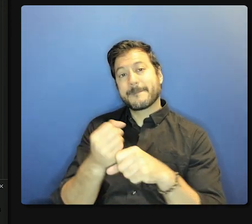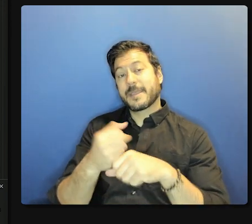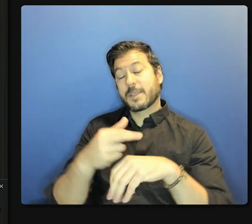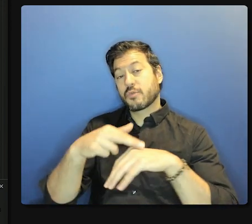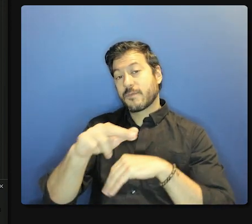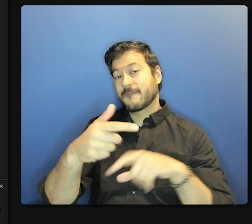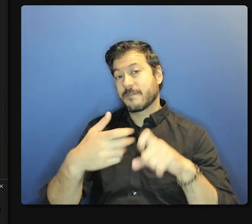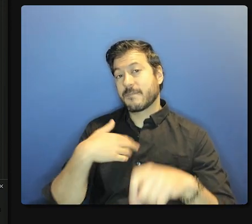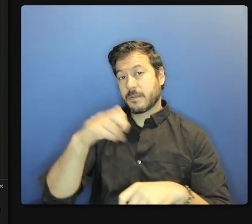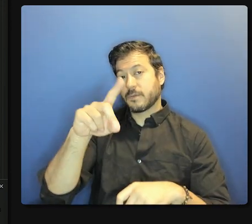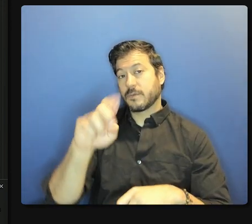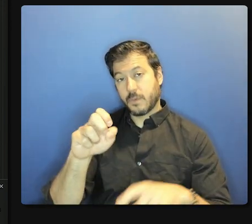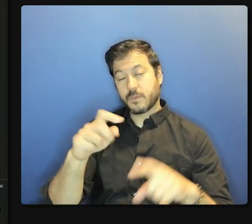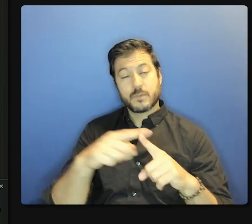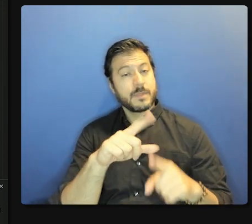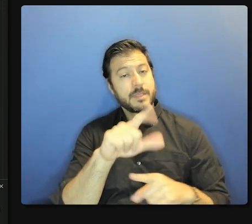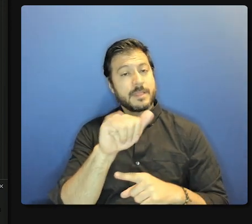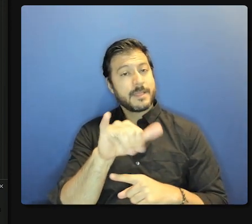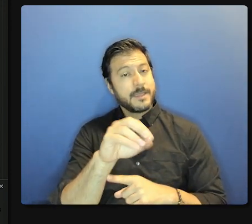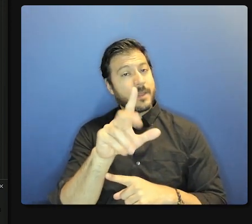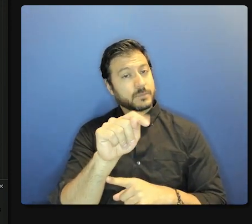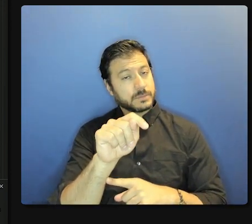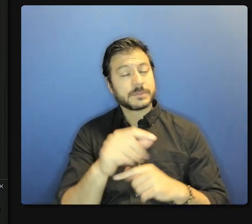And make a reference from my code to the layout.